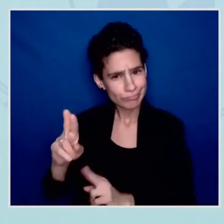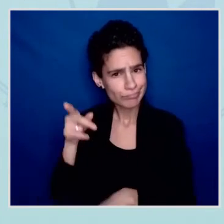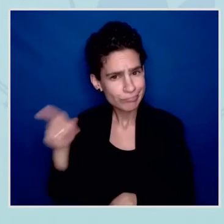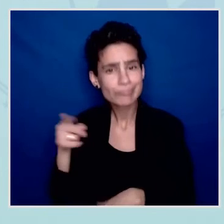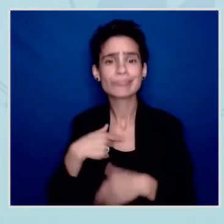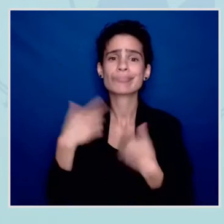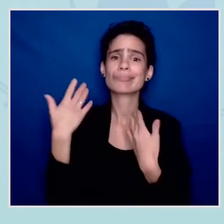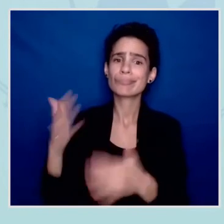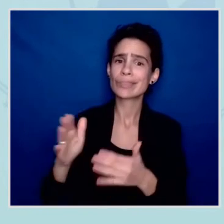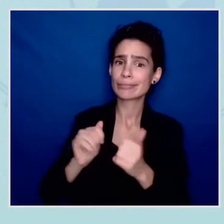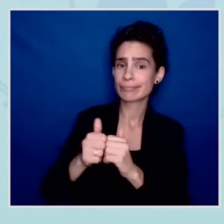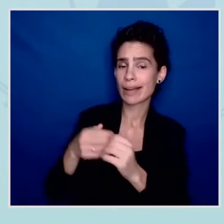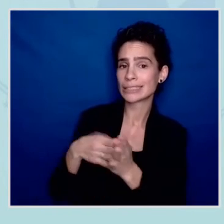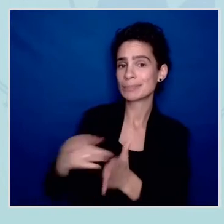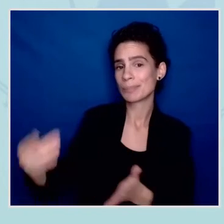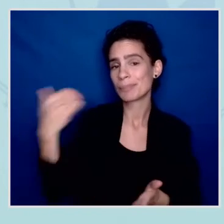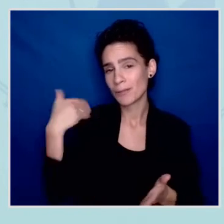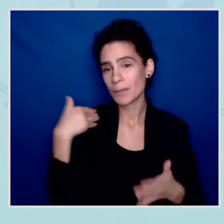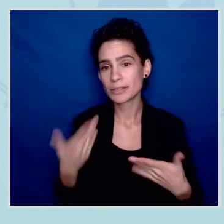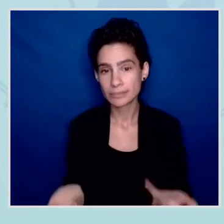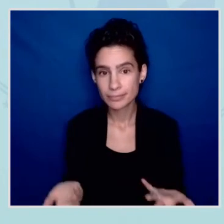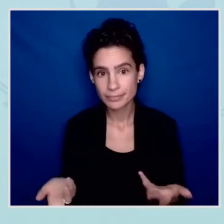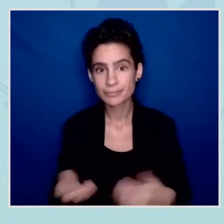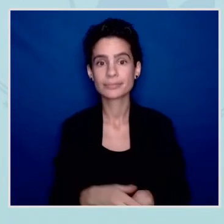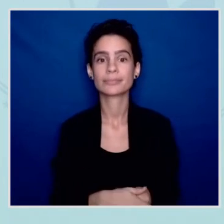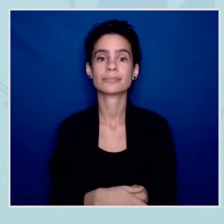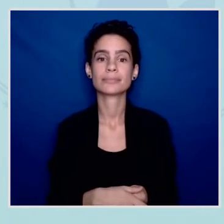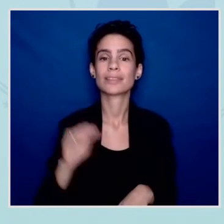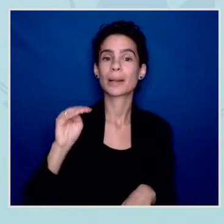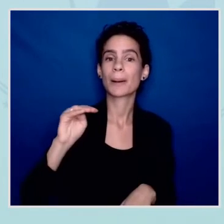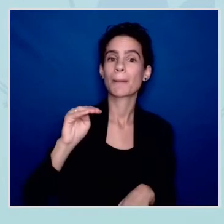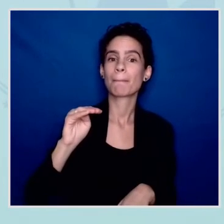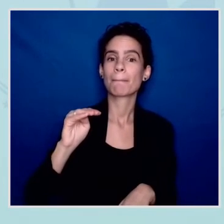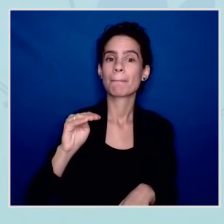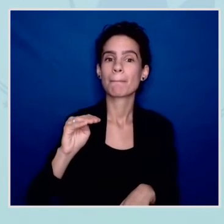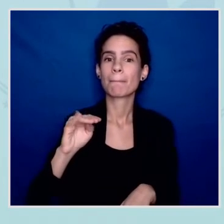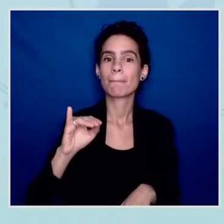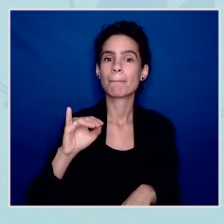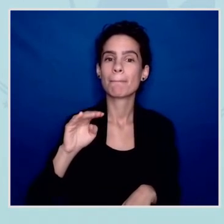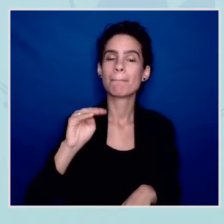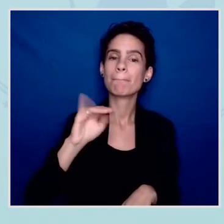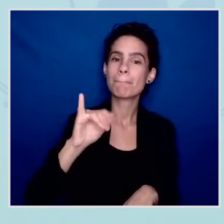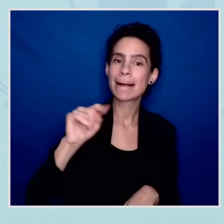THING TO DO. HE STOOD UP. HE'S ASHAMED. I SPOKE WITH THE GUY I HAD